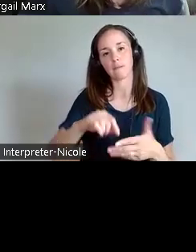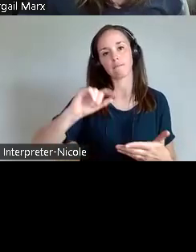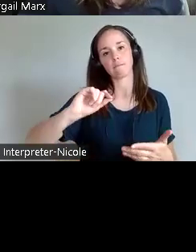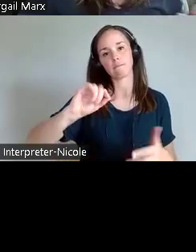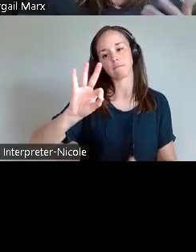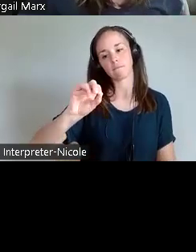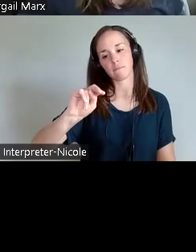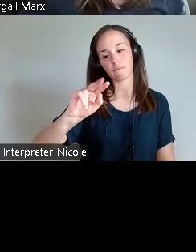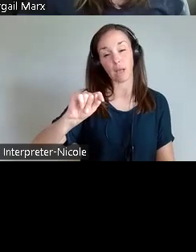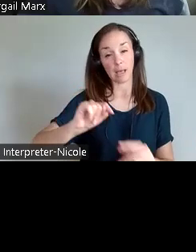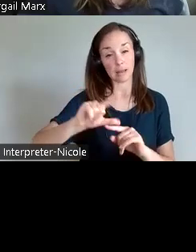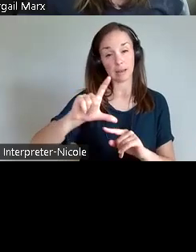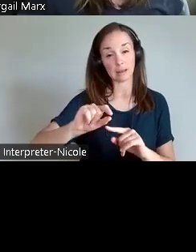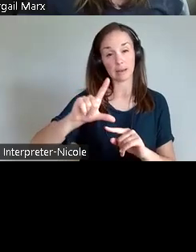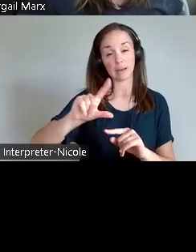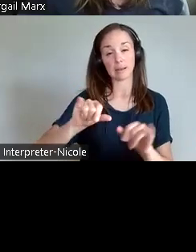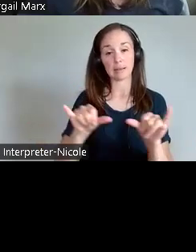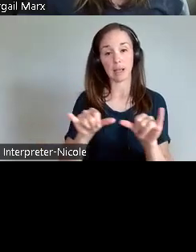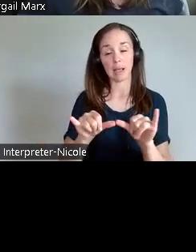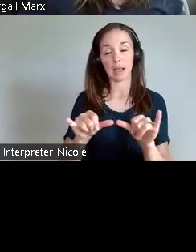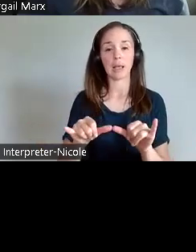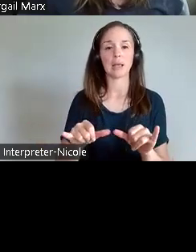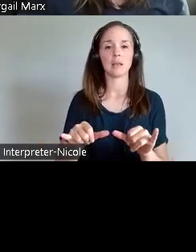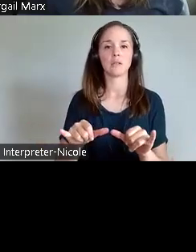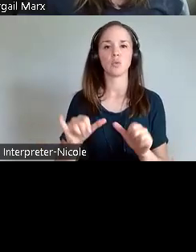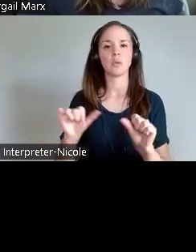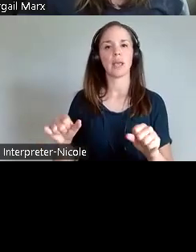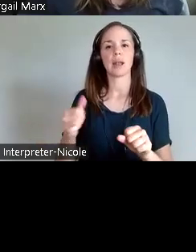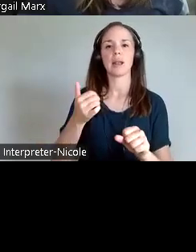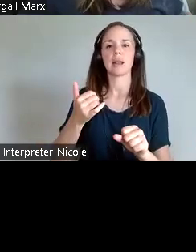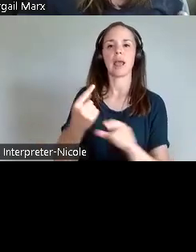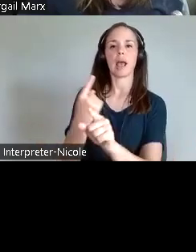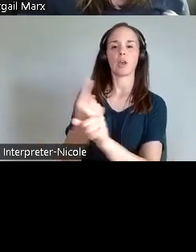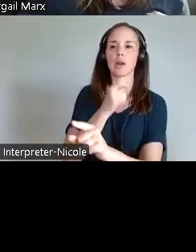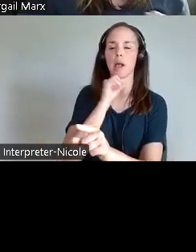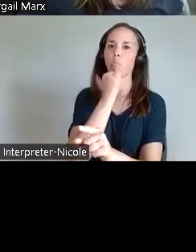so that he can be as accurate as possible while using this touch screen device.